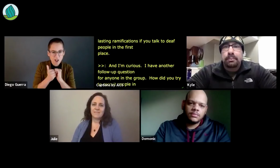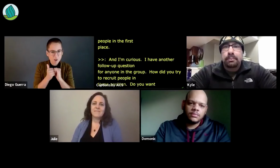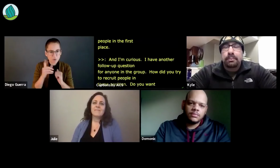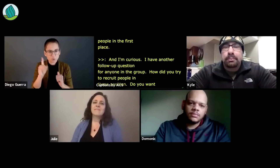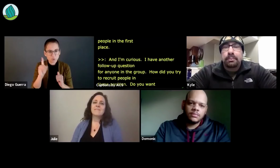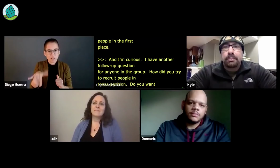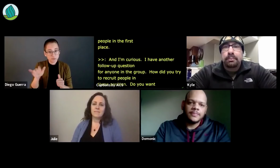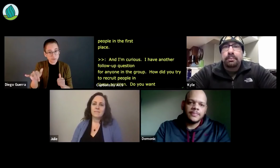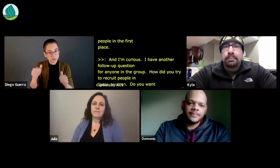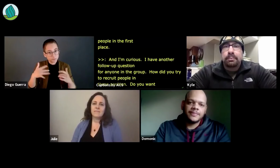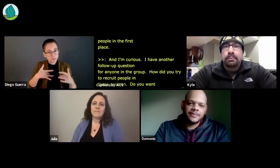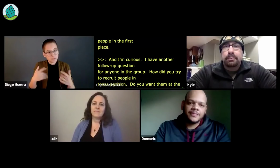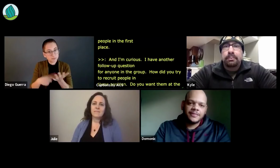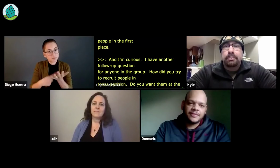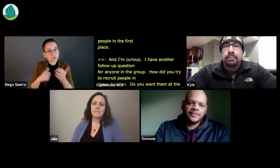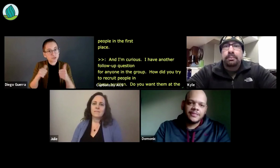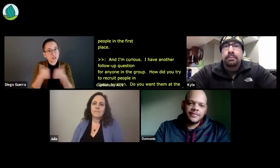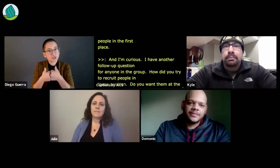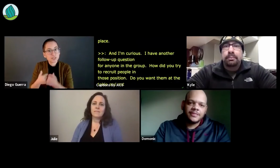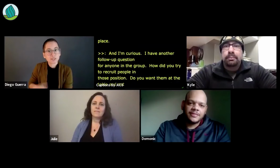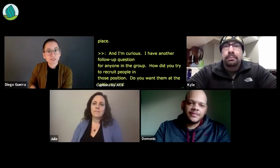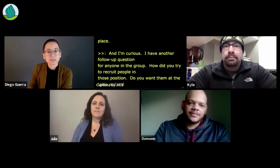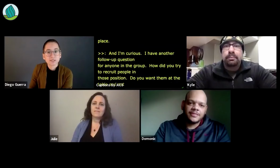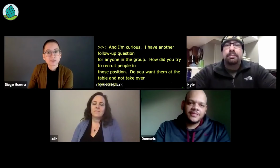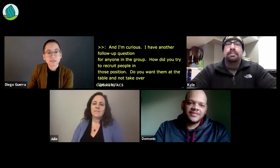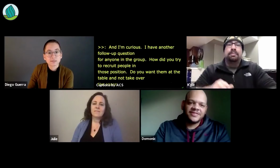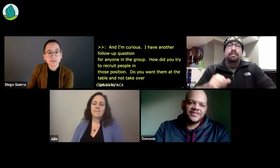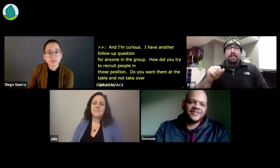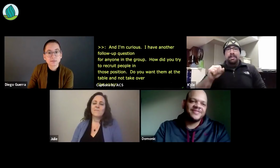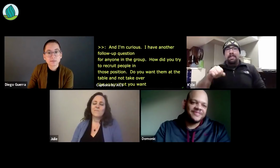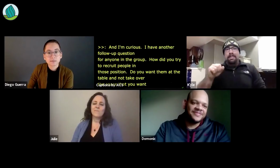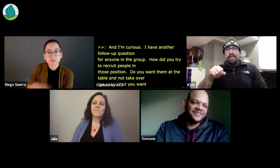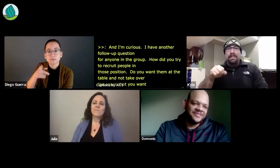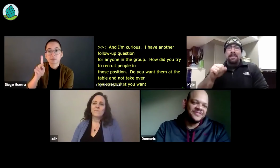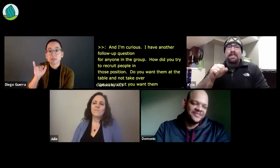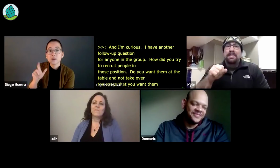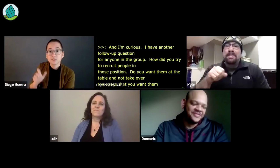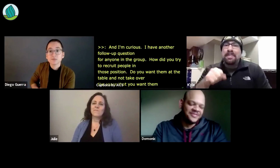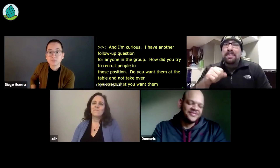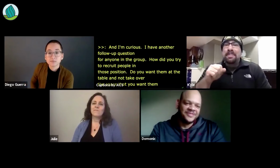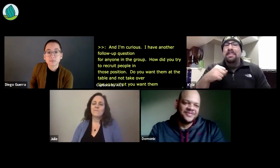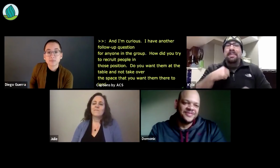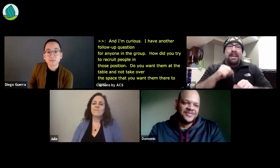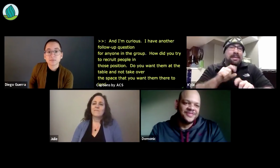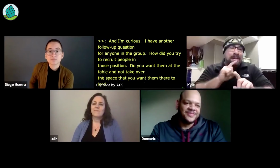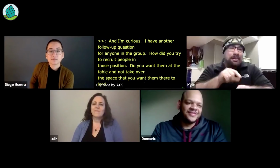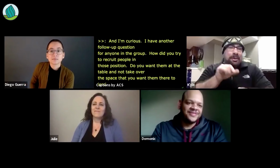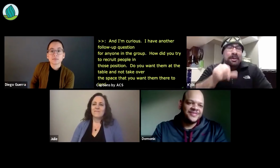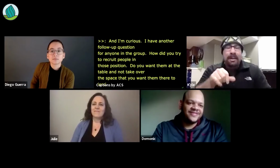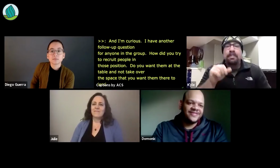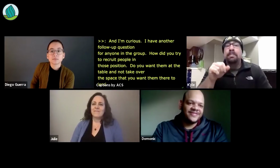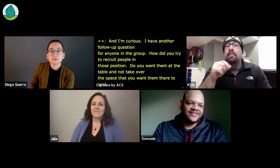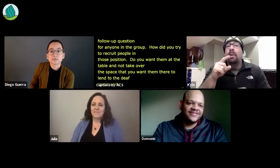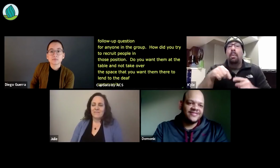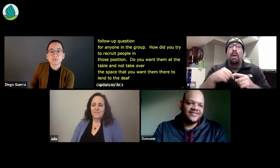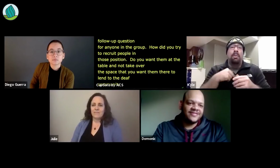to lend an ear to the deaf community? How does that conversation go, or what are the challenges inherent to that type of communication?